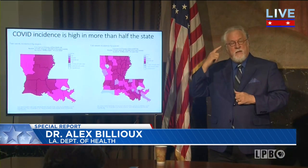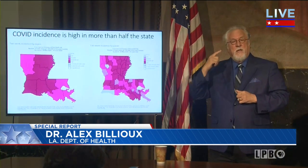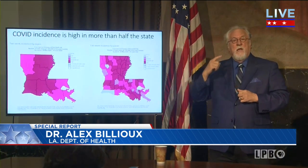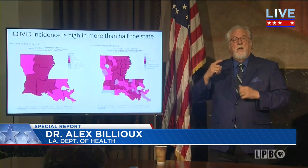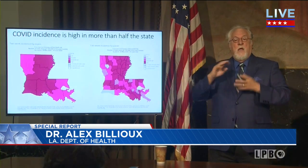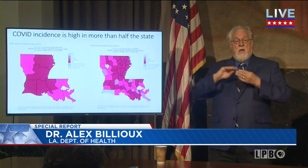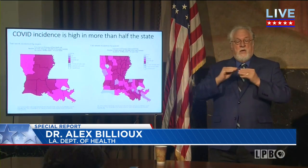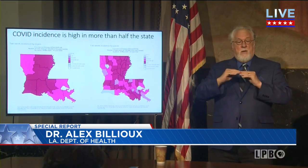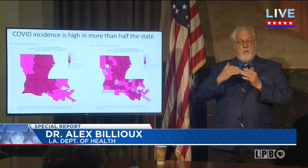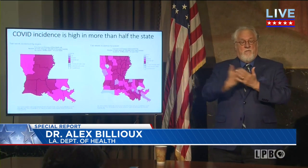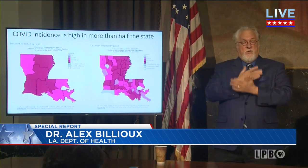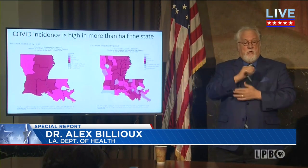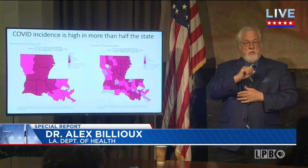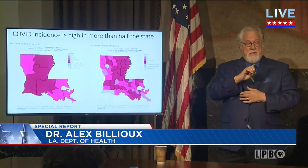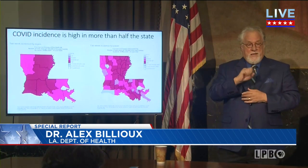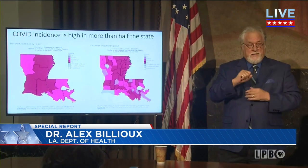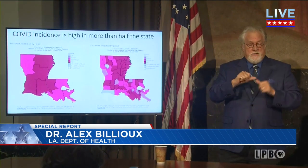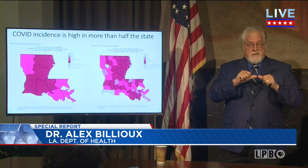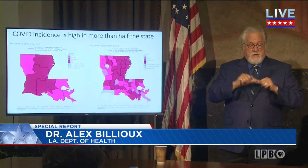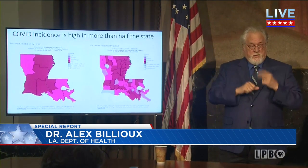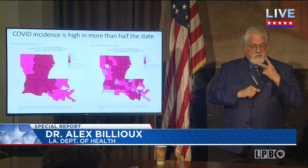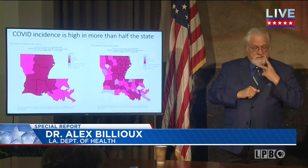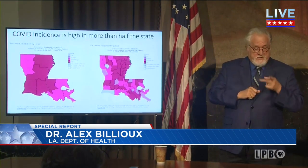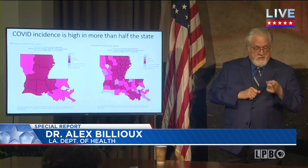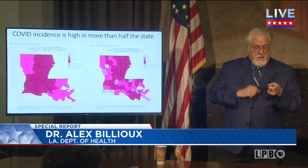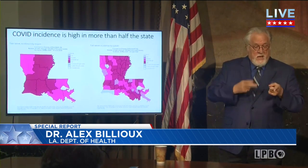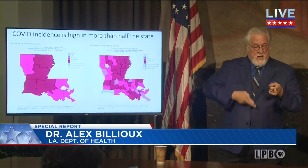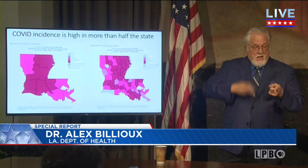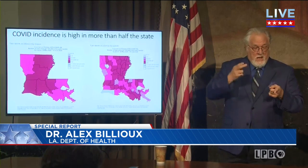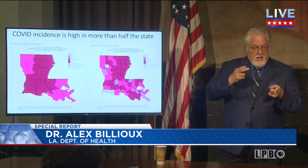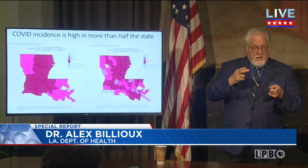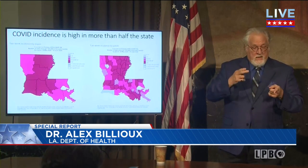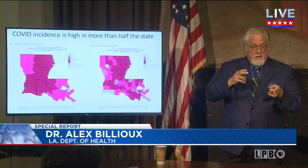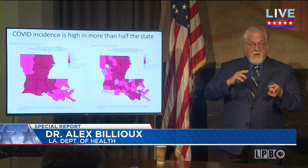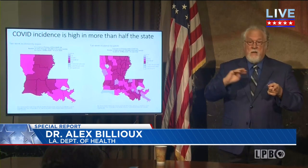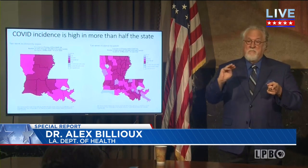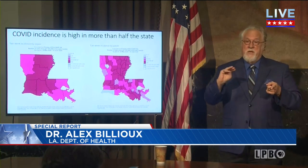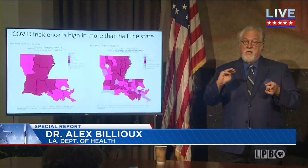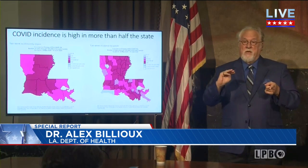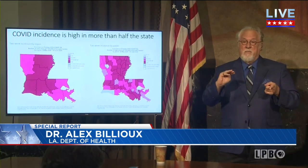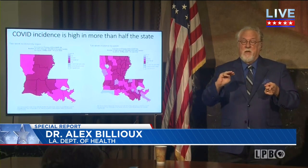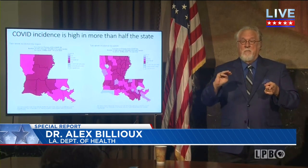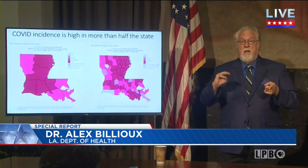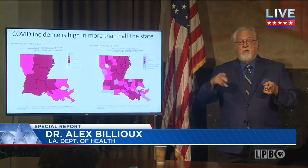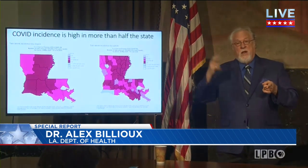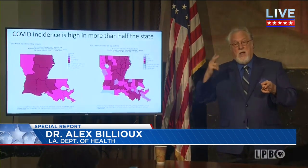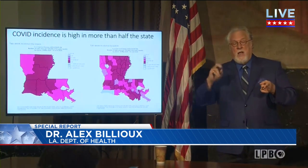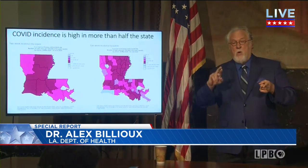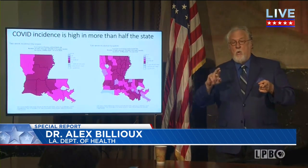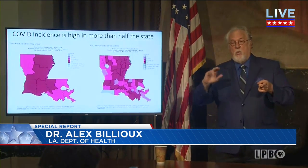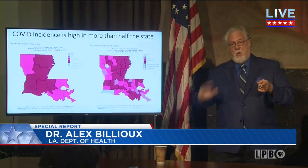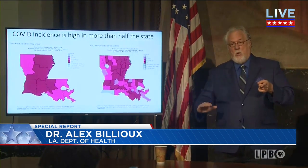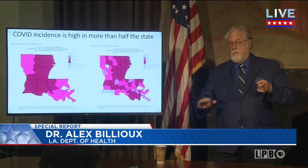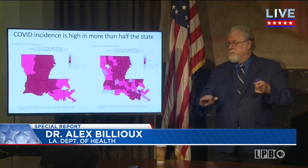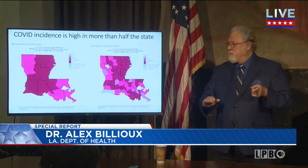DISEASE CONTROL. THIS IS TO CONVEY HOW THEY THINK ABOUT WHETHER THE NUMBER OF NEW